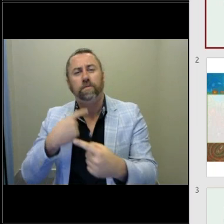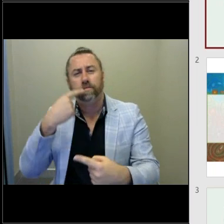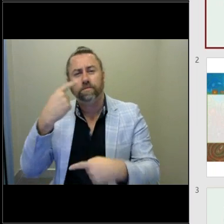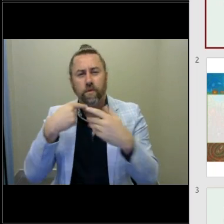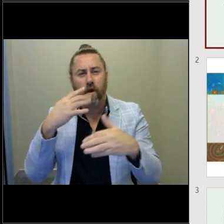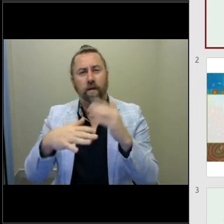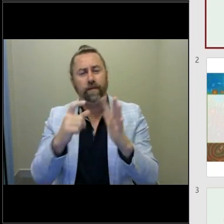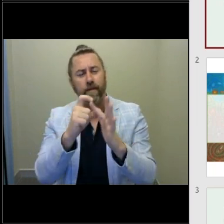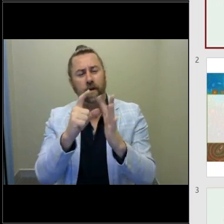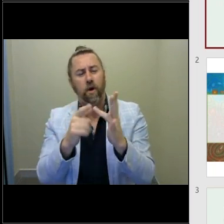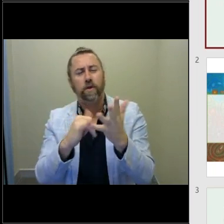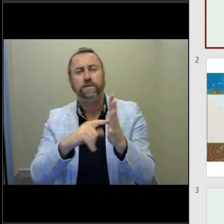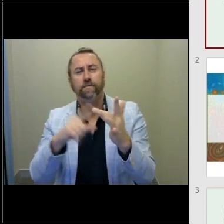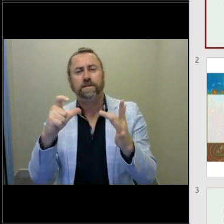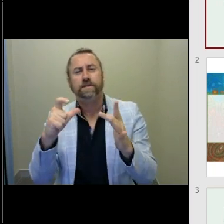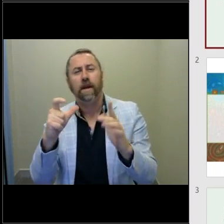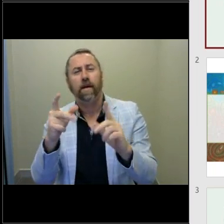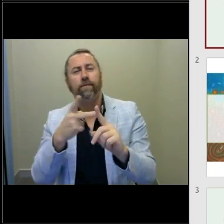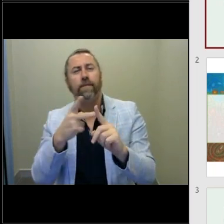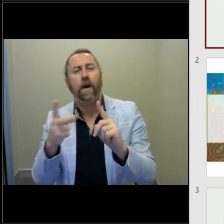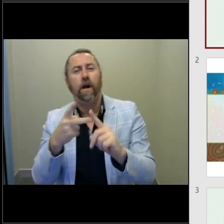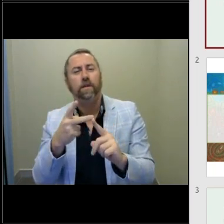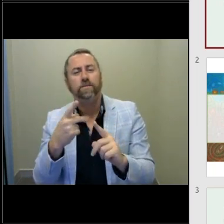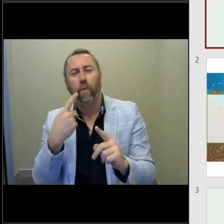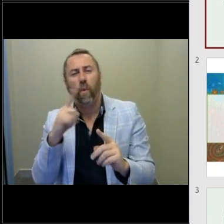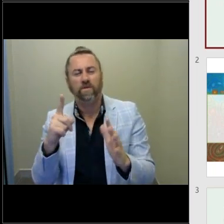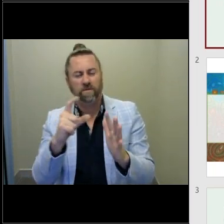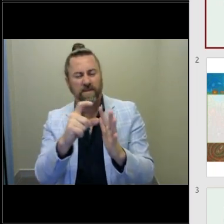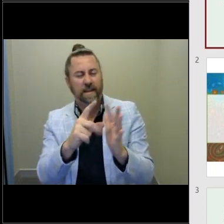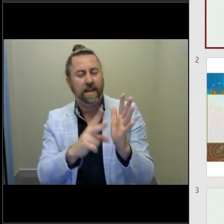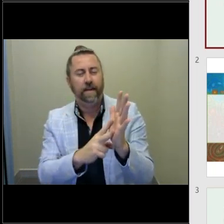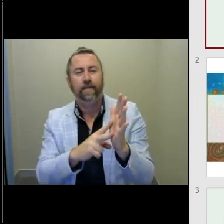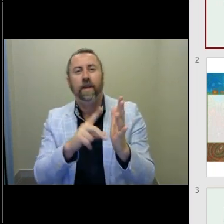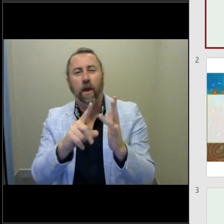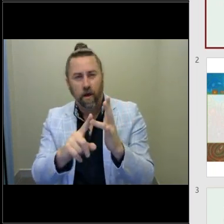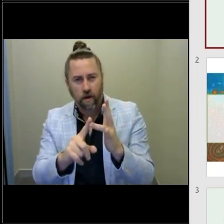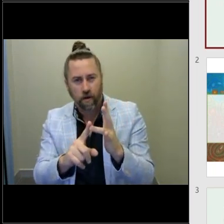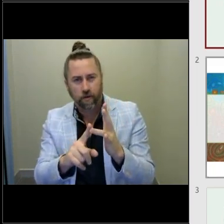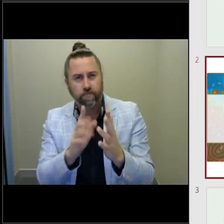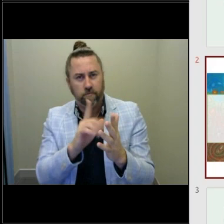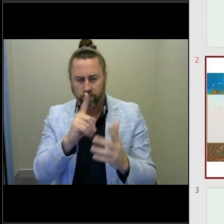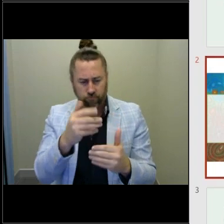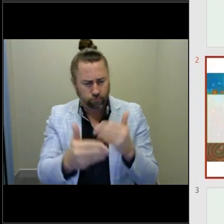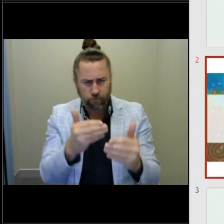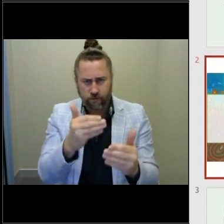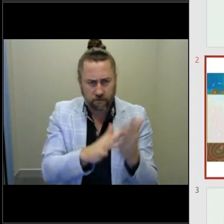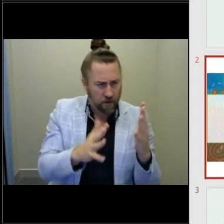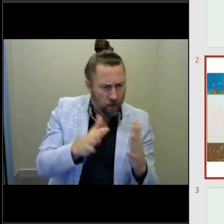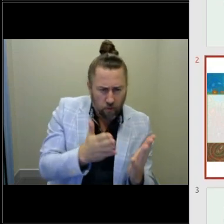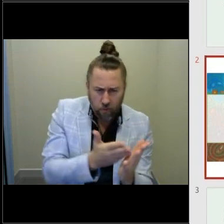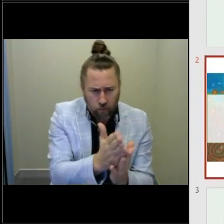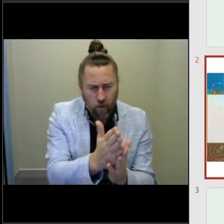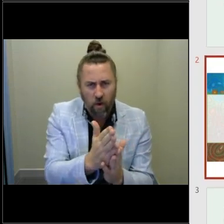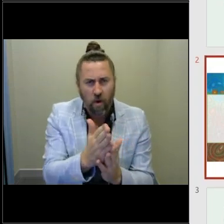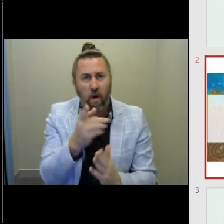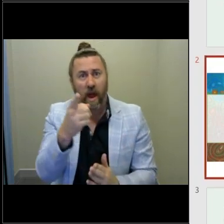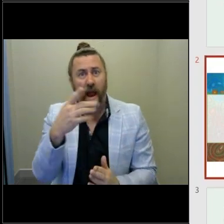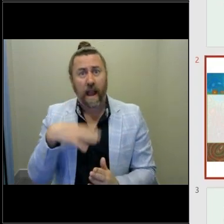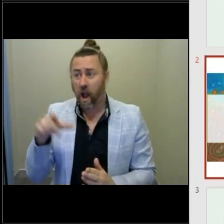Violence Order application process and referral pathways for clients. My name is Katherine Bowden.